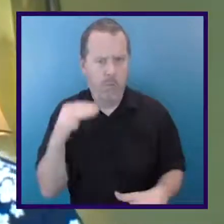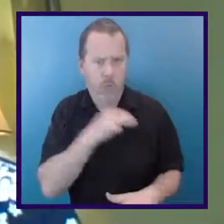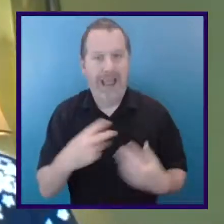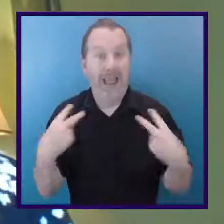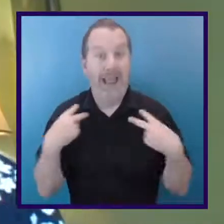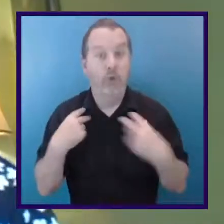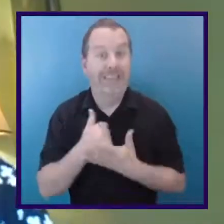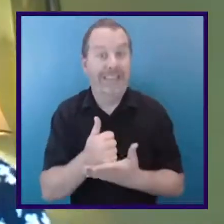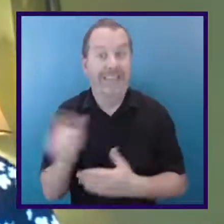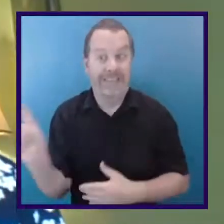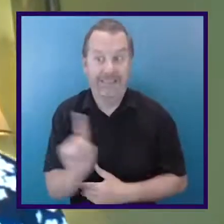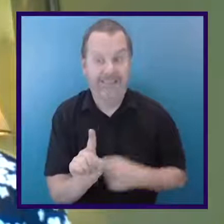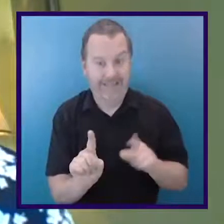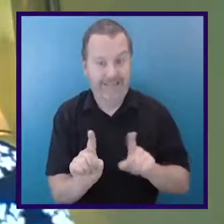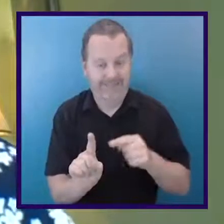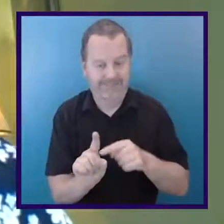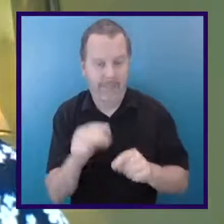language assistants.